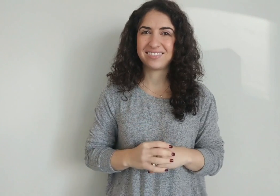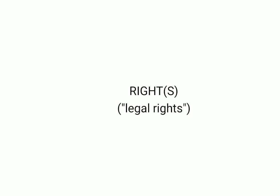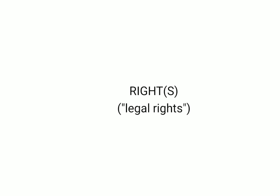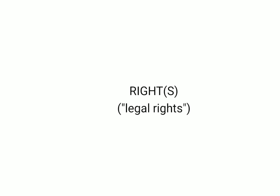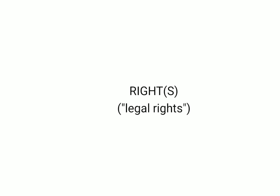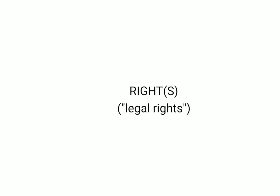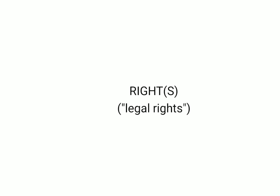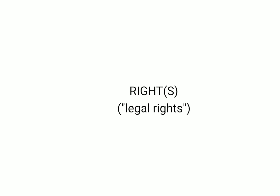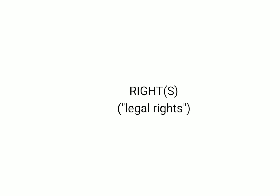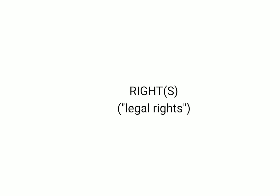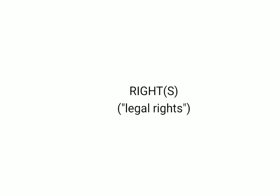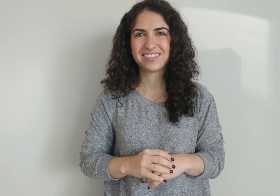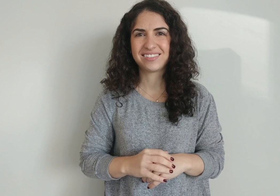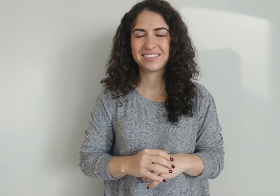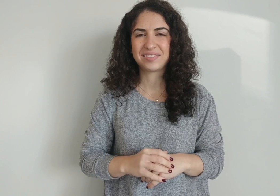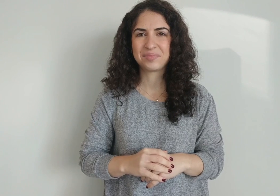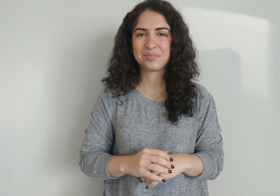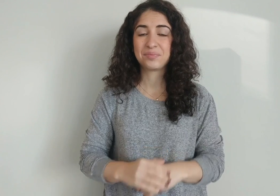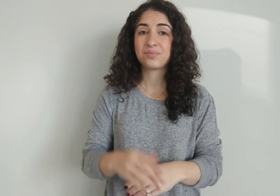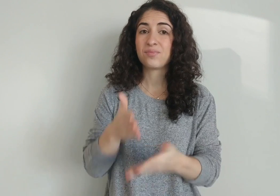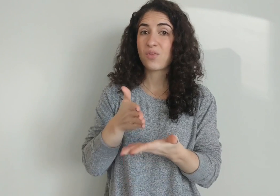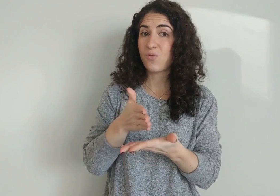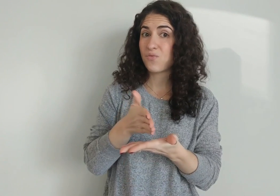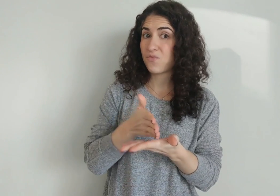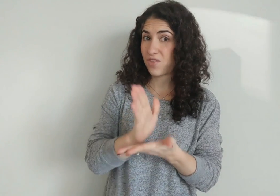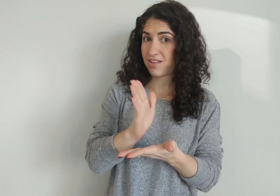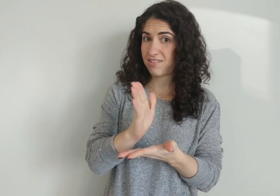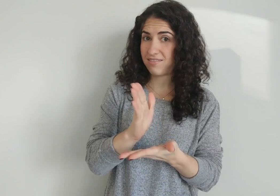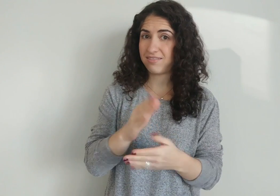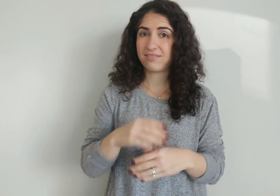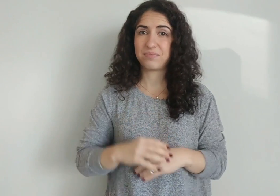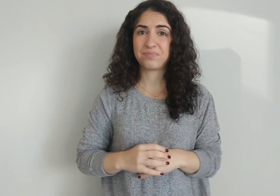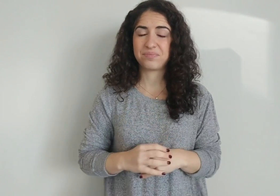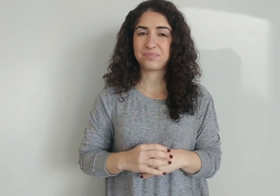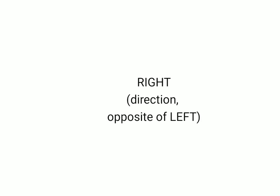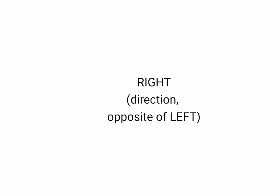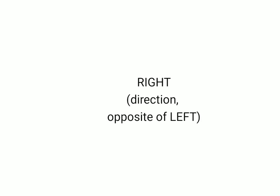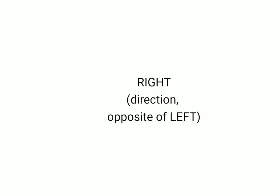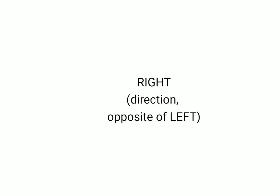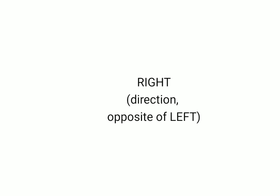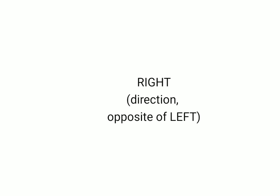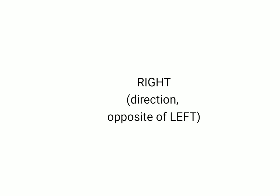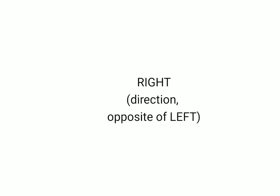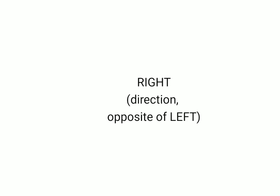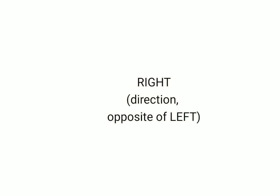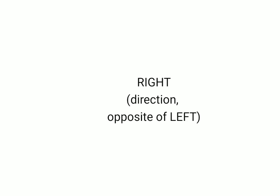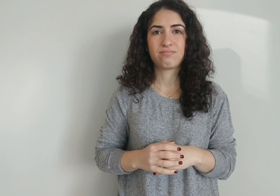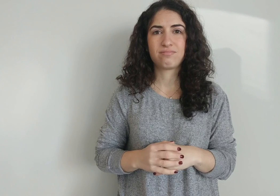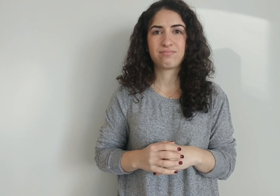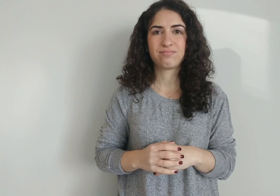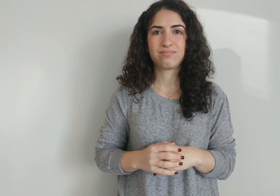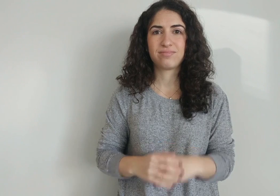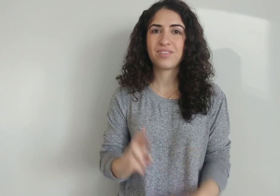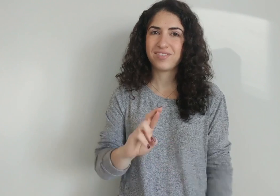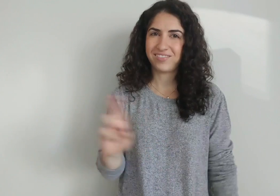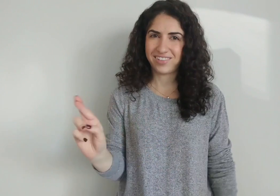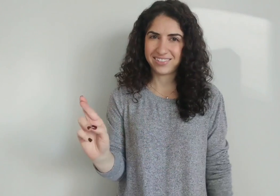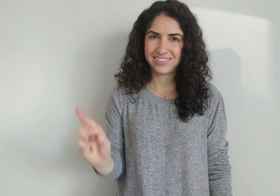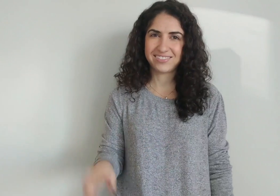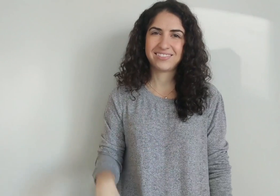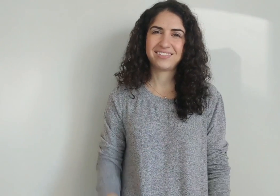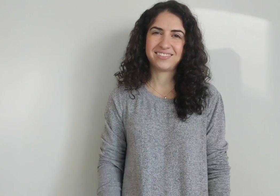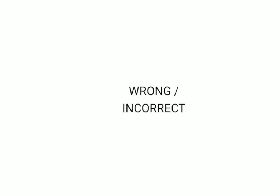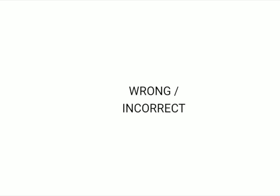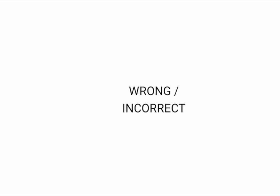RIGHT.